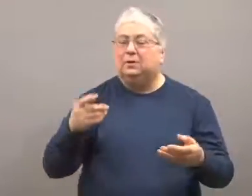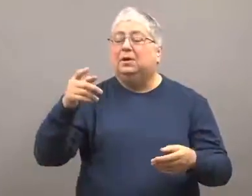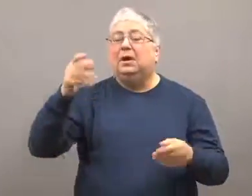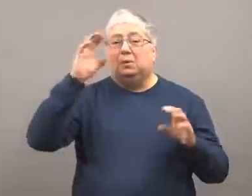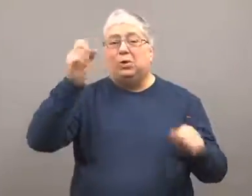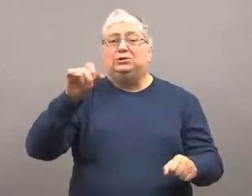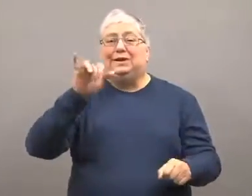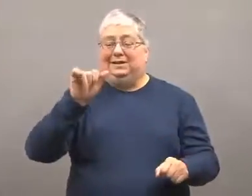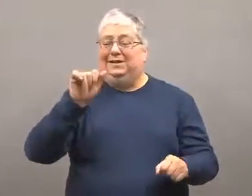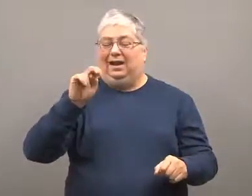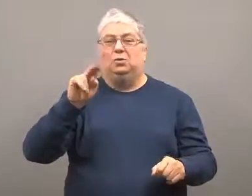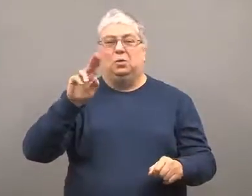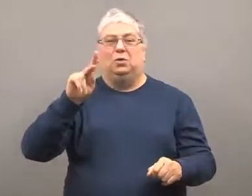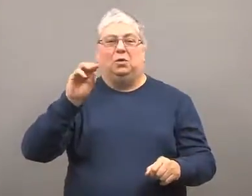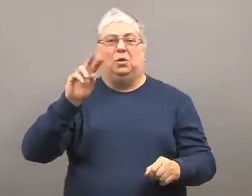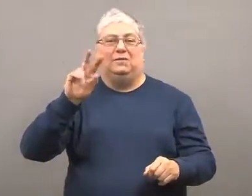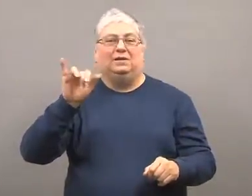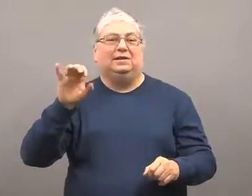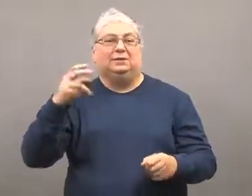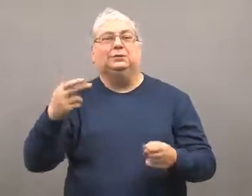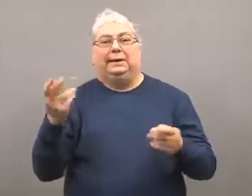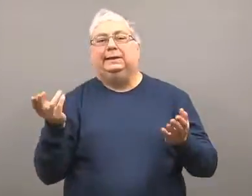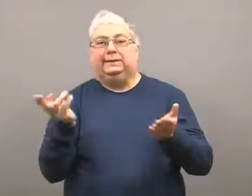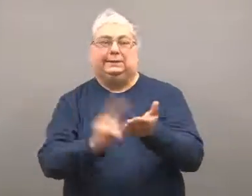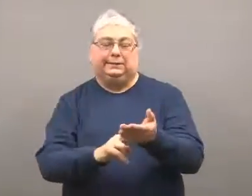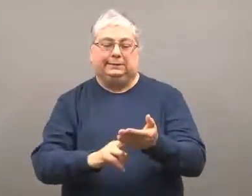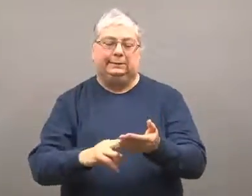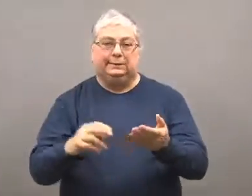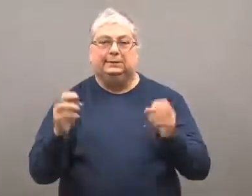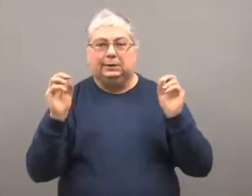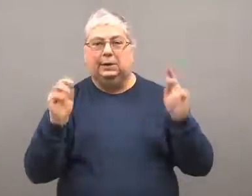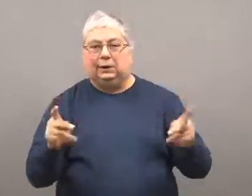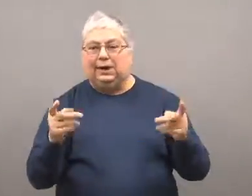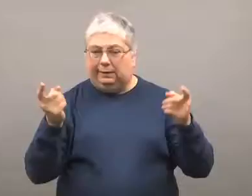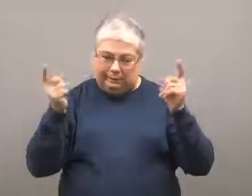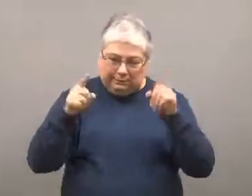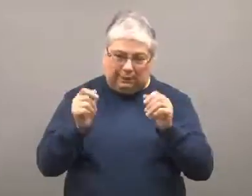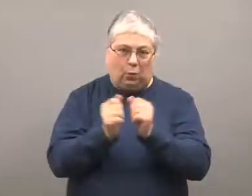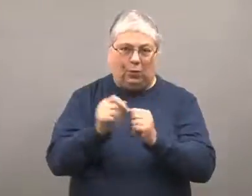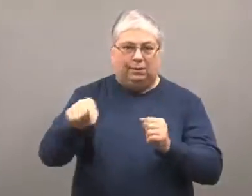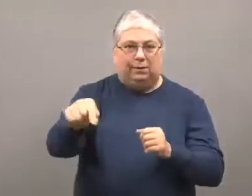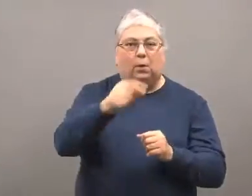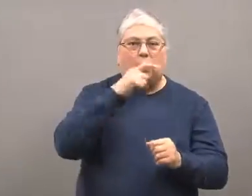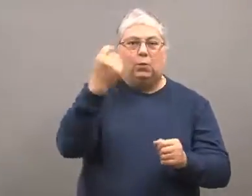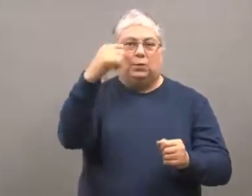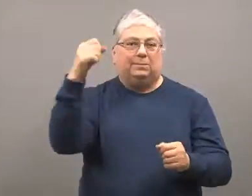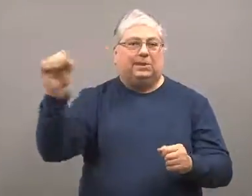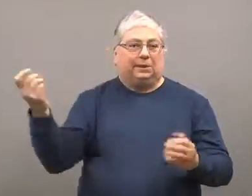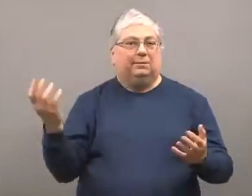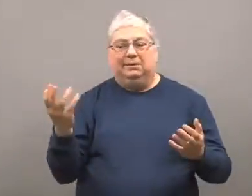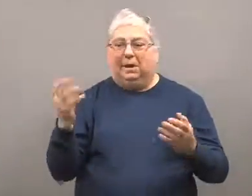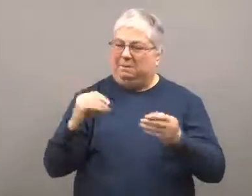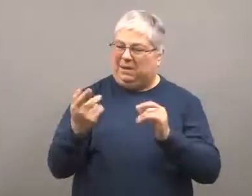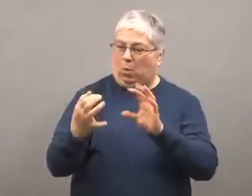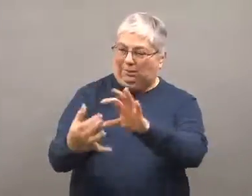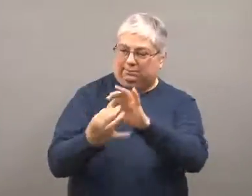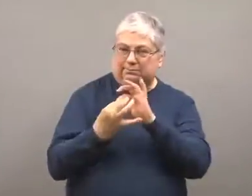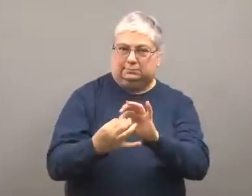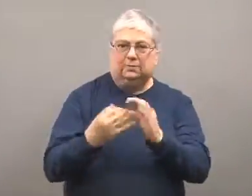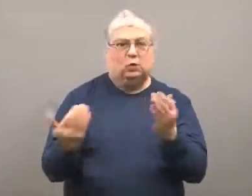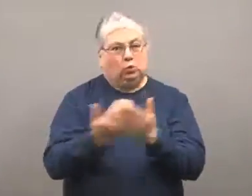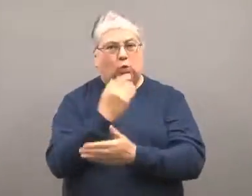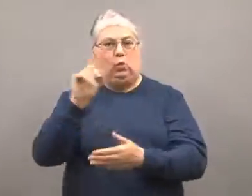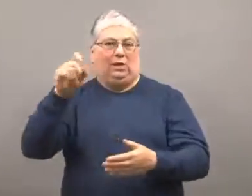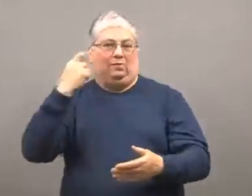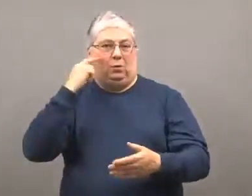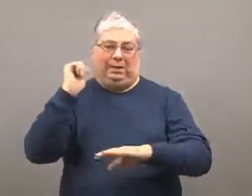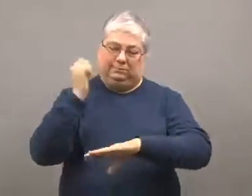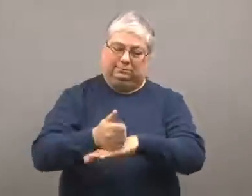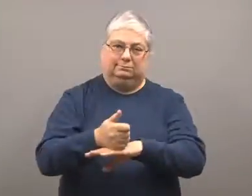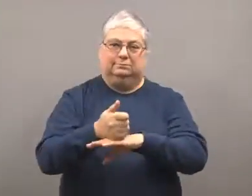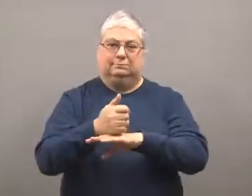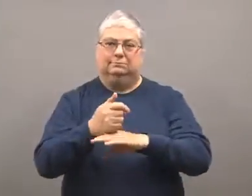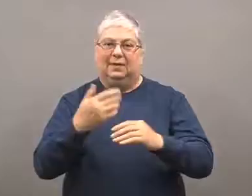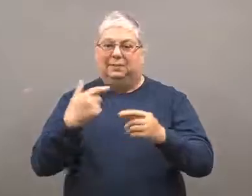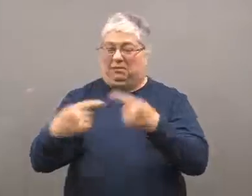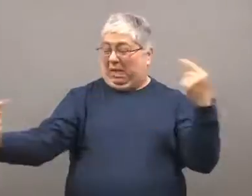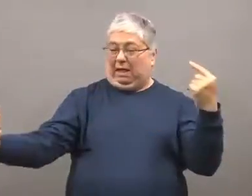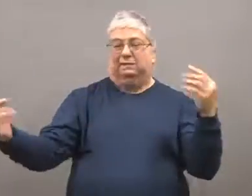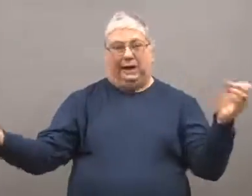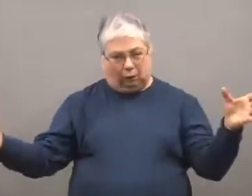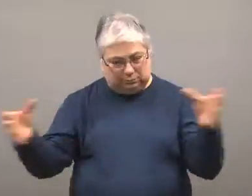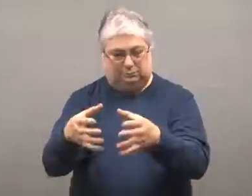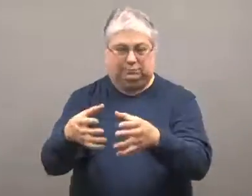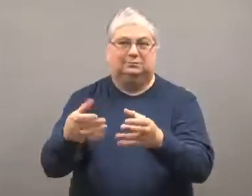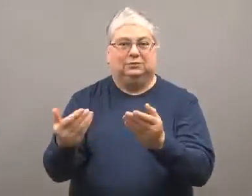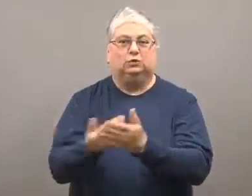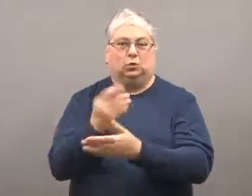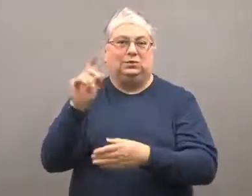President Yanukovych signed an agreement with the protesters.